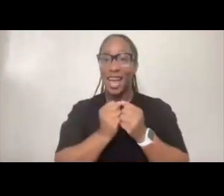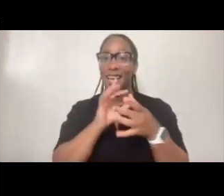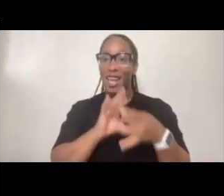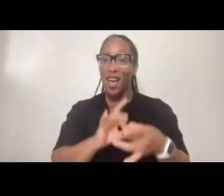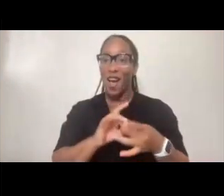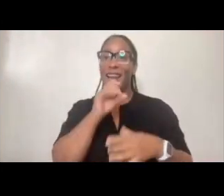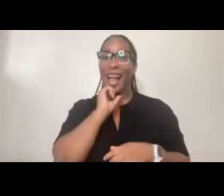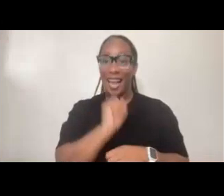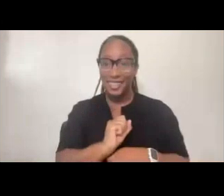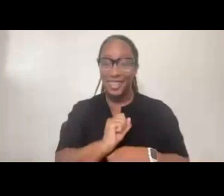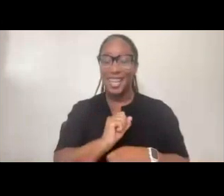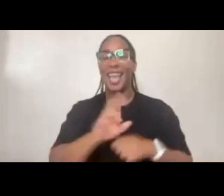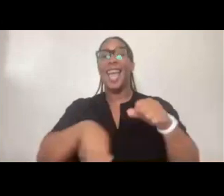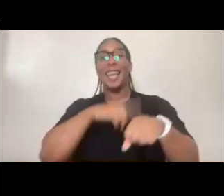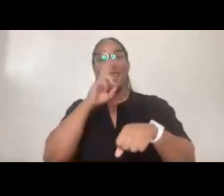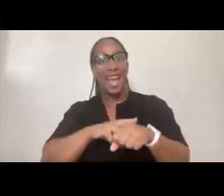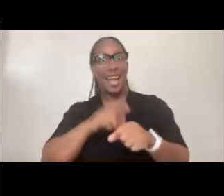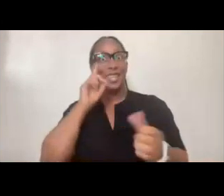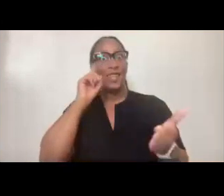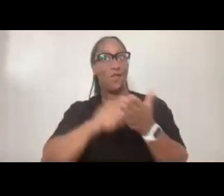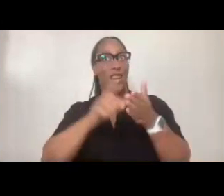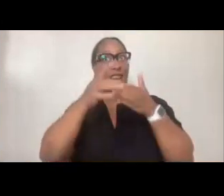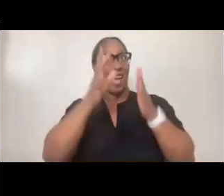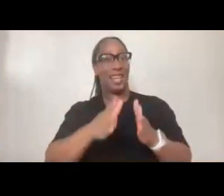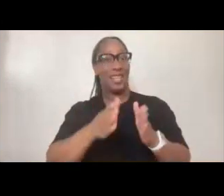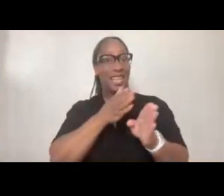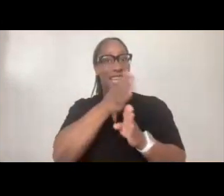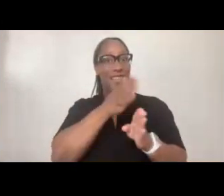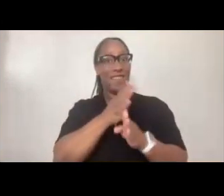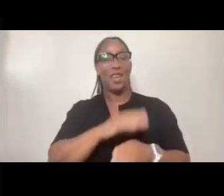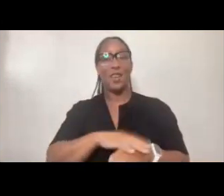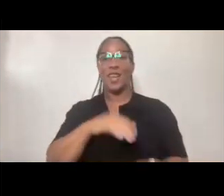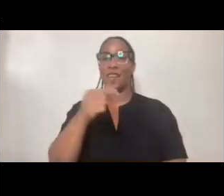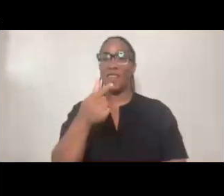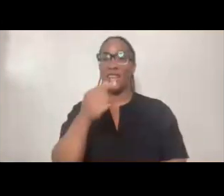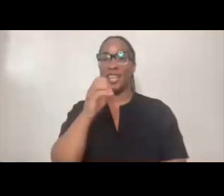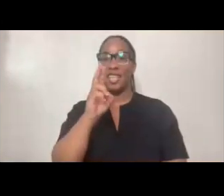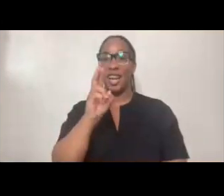on Aging and a nationally recognized leader in the field of gerontology with